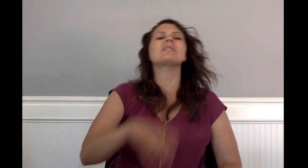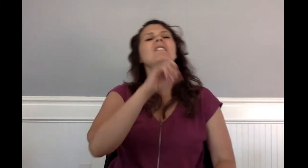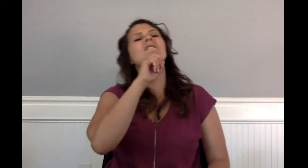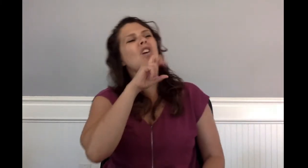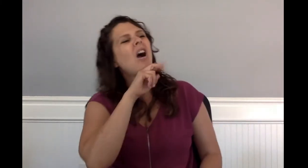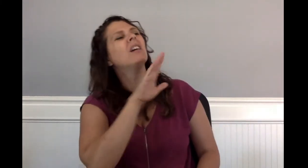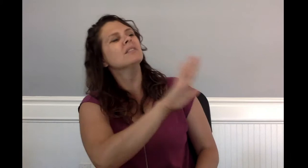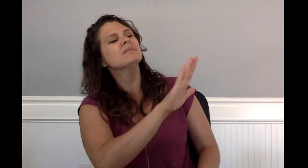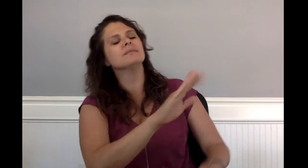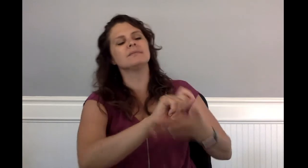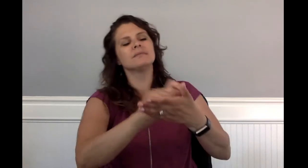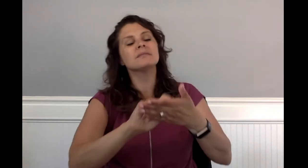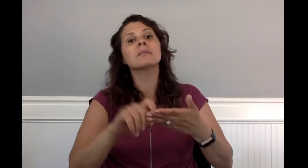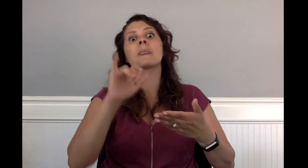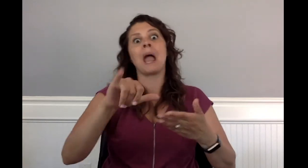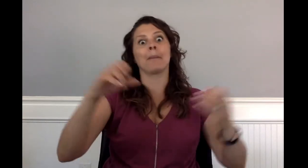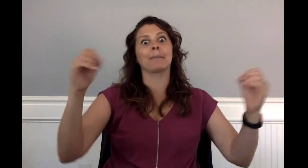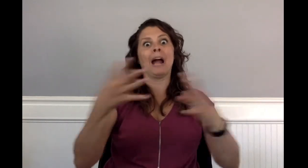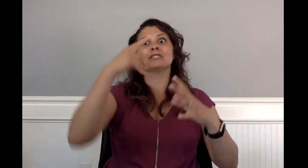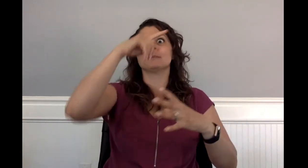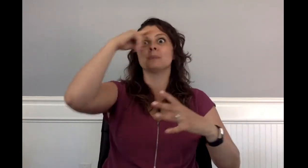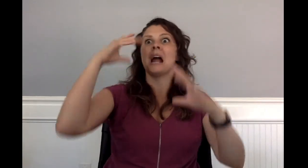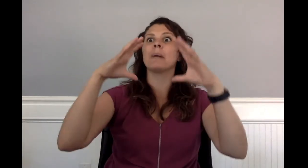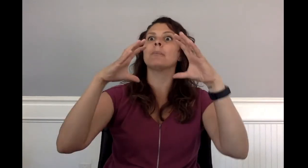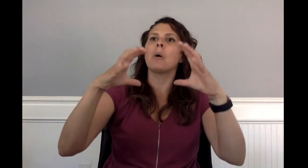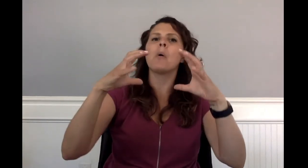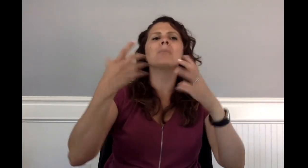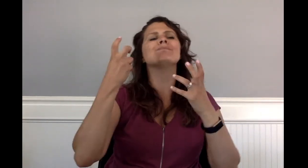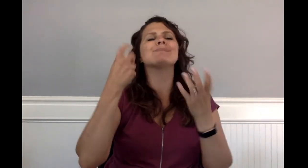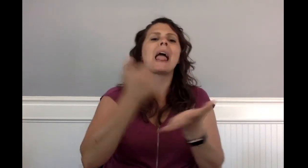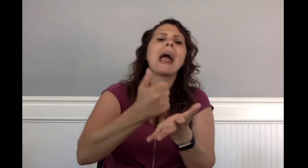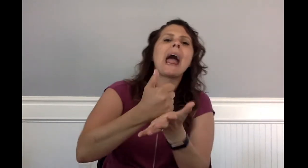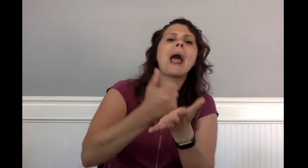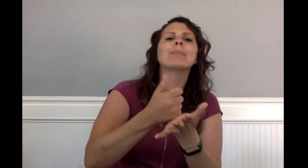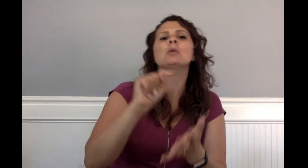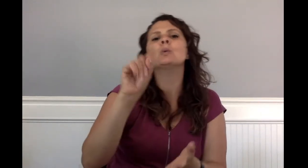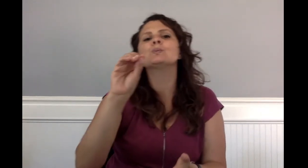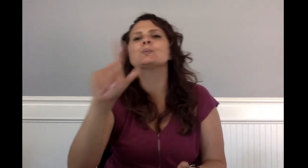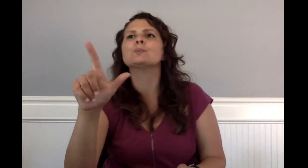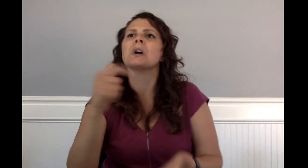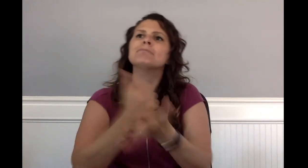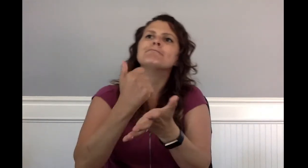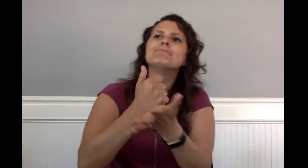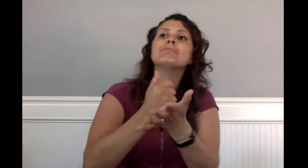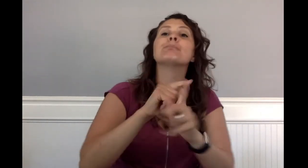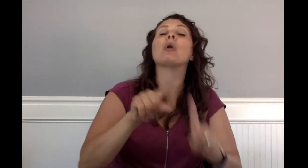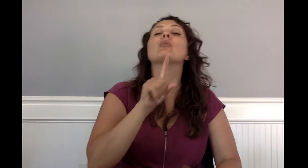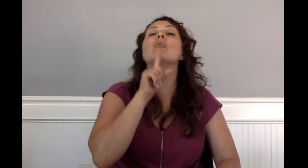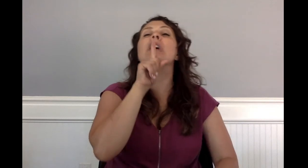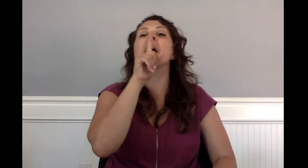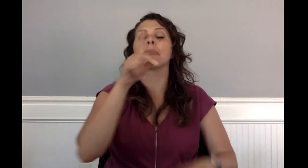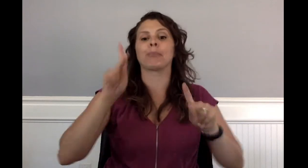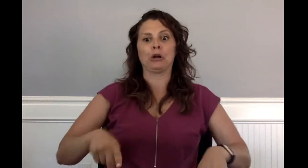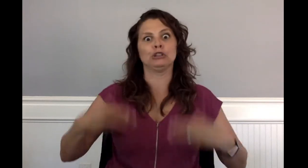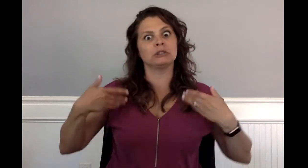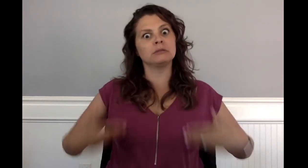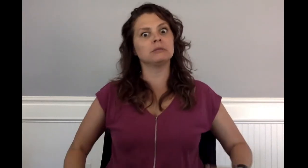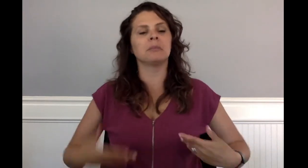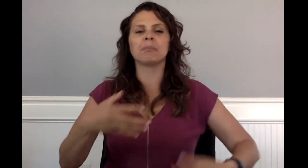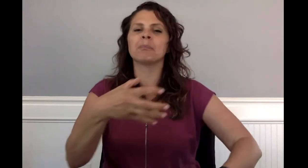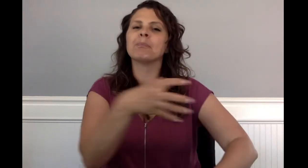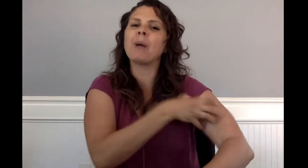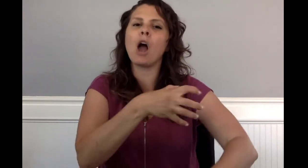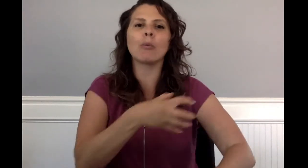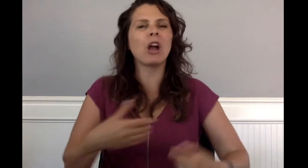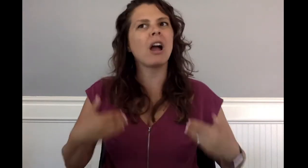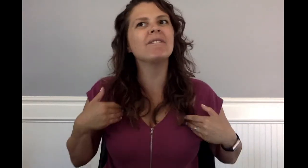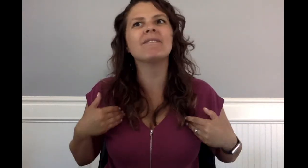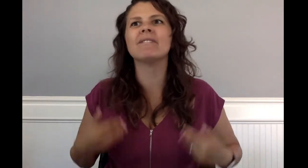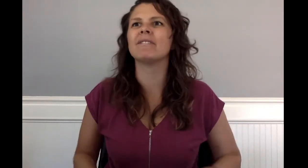“The ball is just something to help. It’s the person who has the power.”